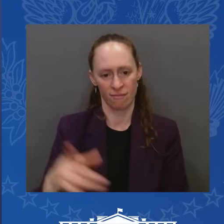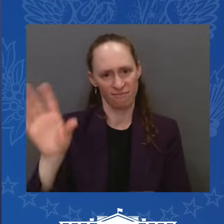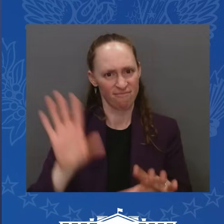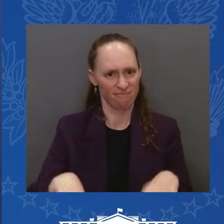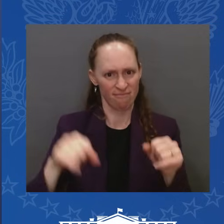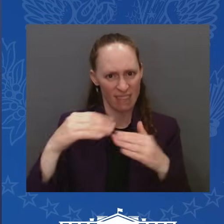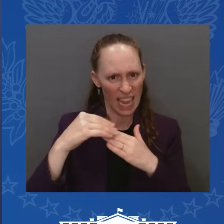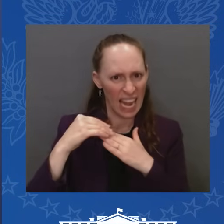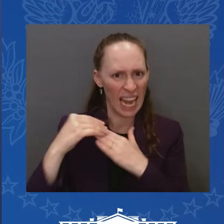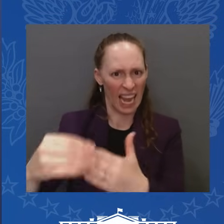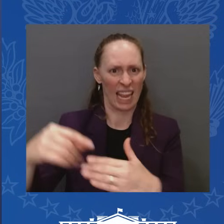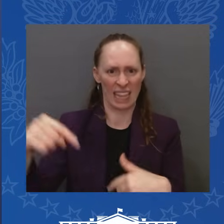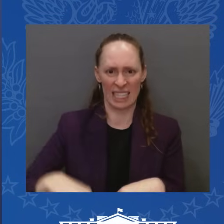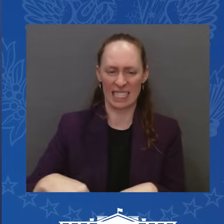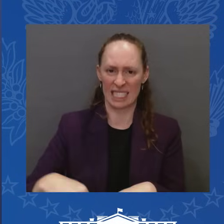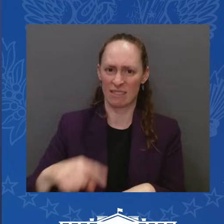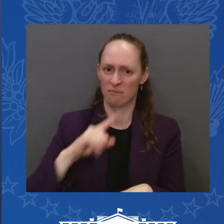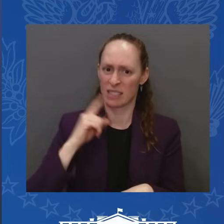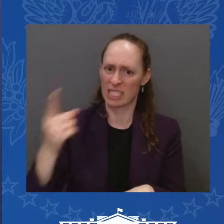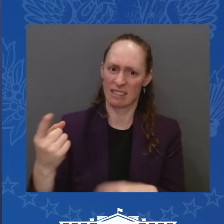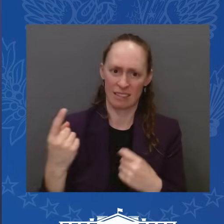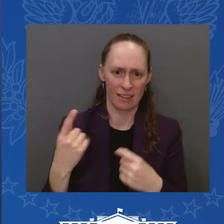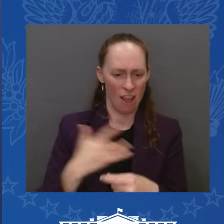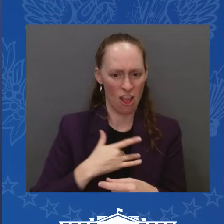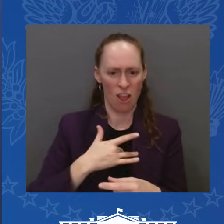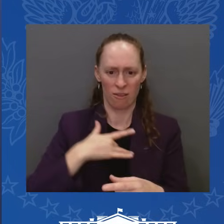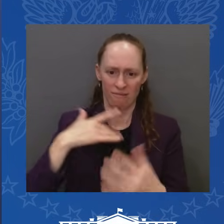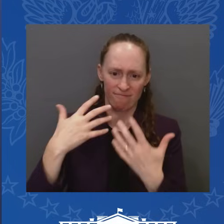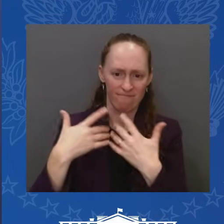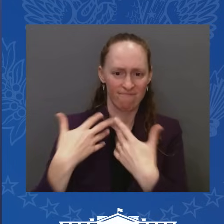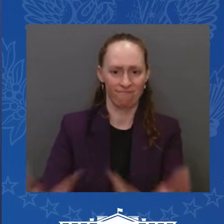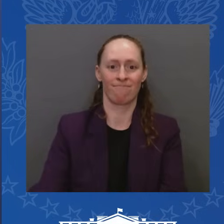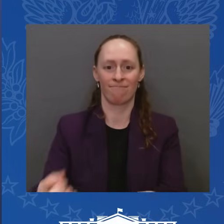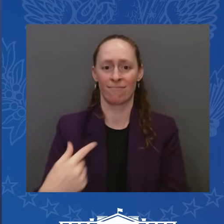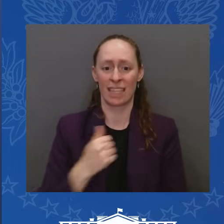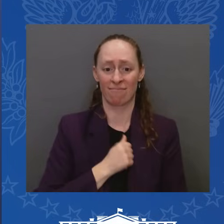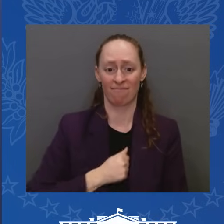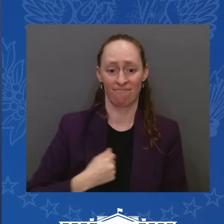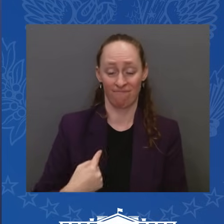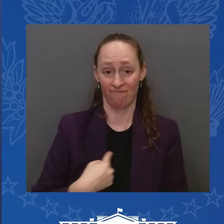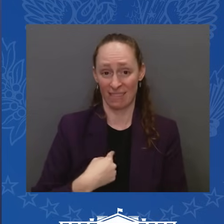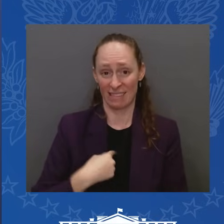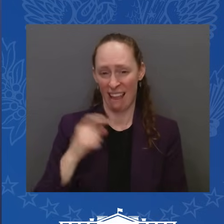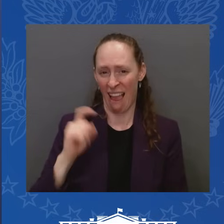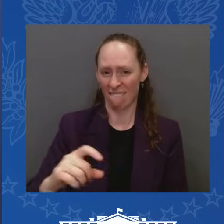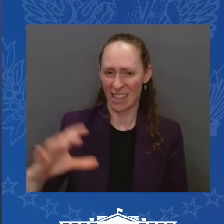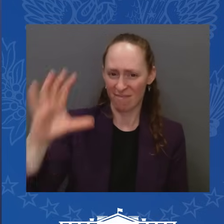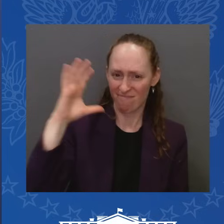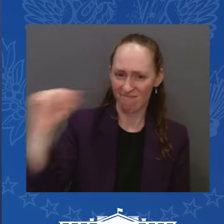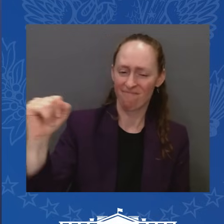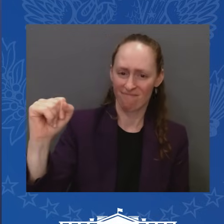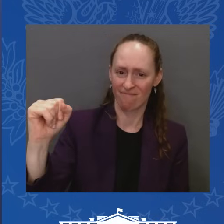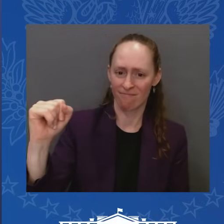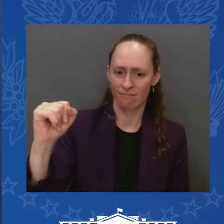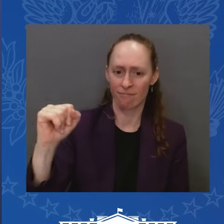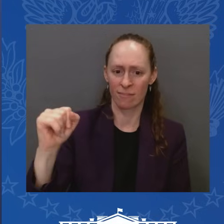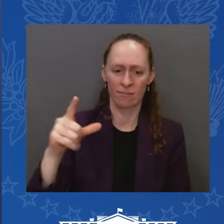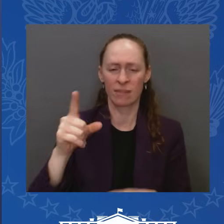for all of you to see. I apologize. I have to go to the Situation Room. We have another issue that I have to deal with. But thank you, thank you, thank you.